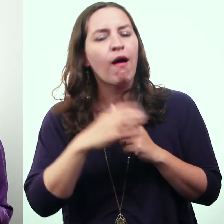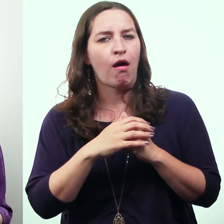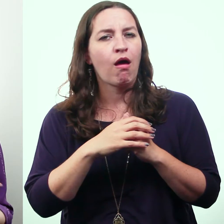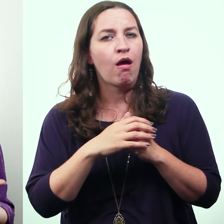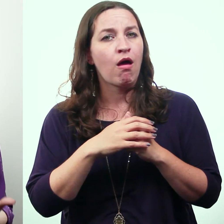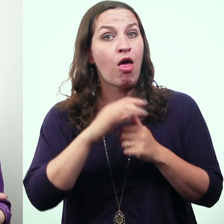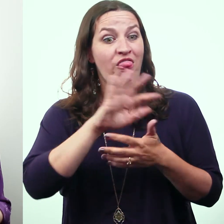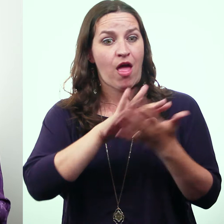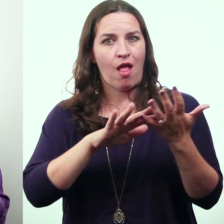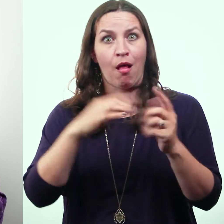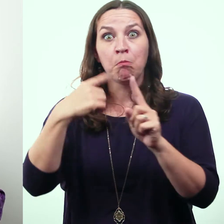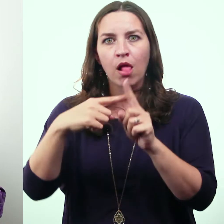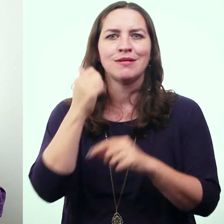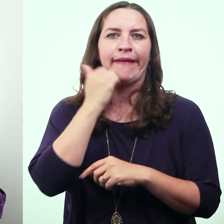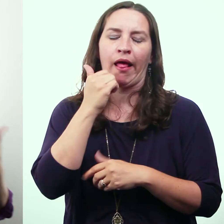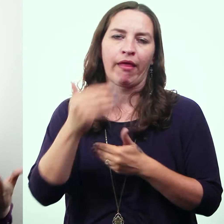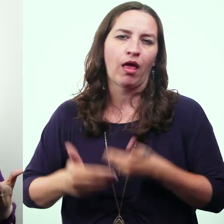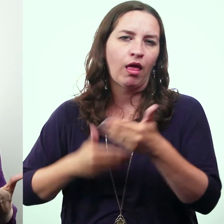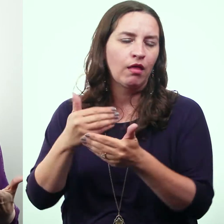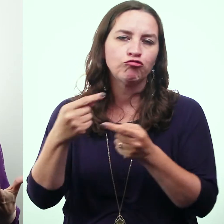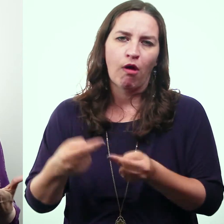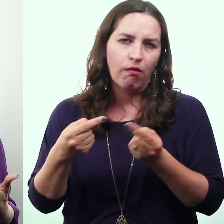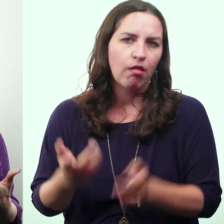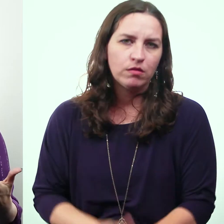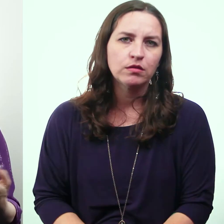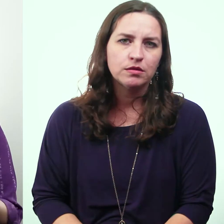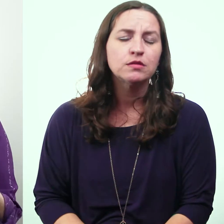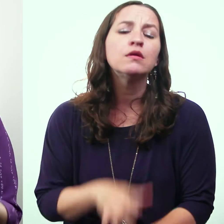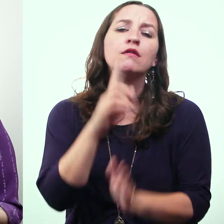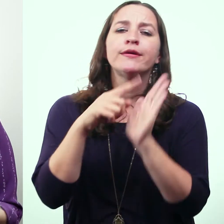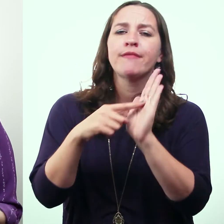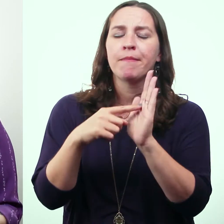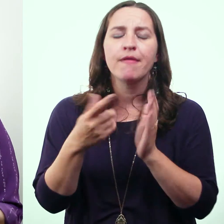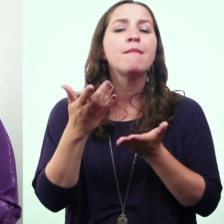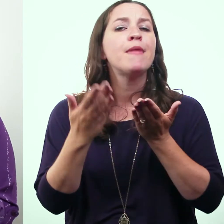the daily struggles. So, for example, if somebody who is maybe traditionally feminine and looks